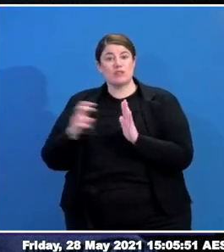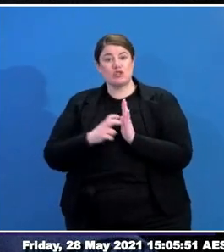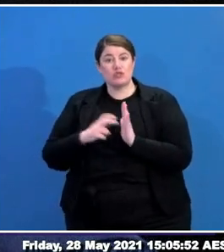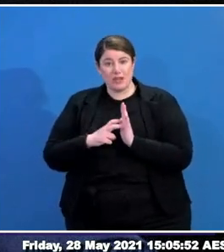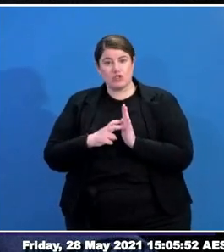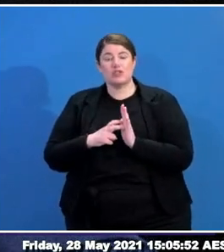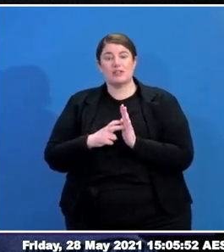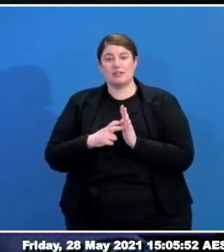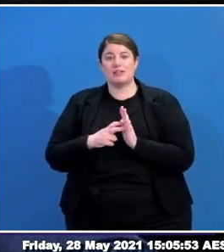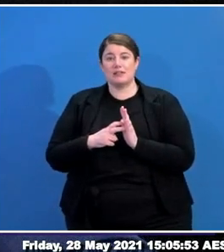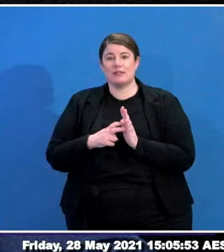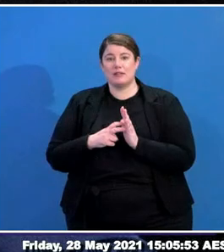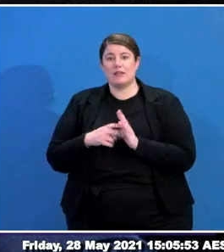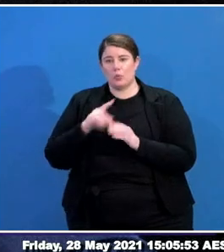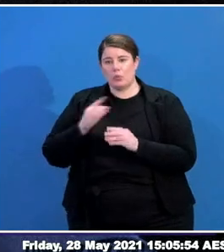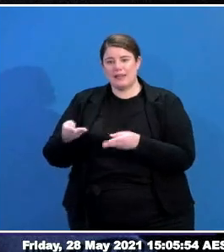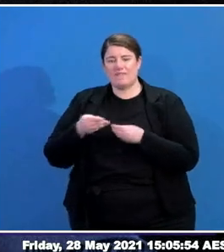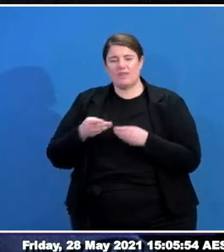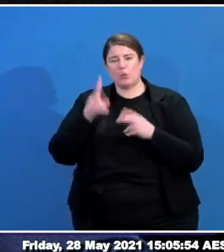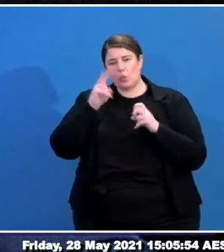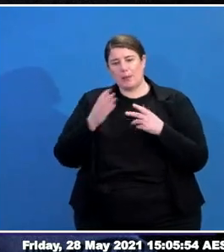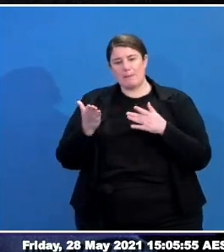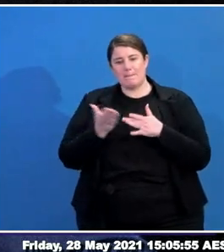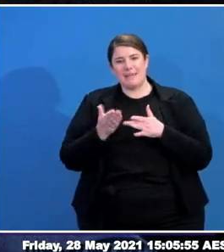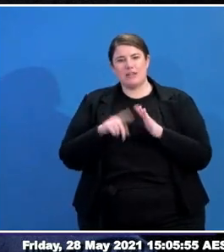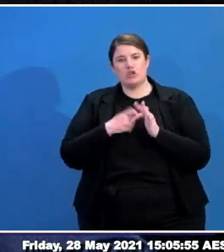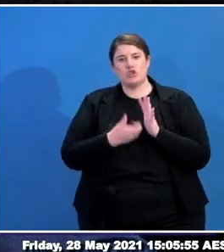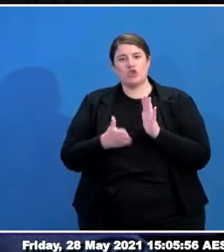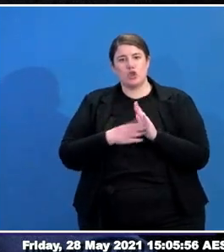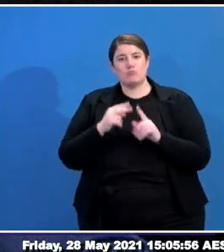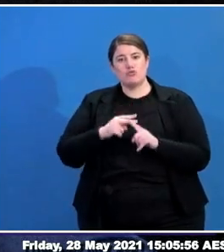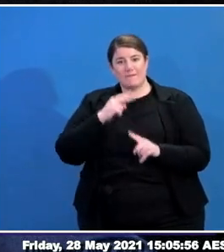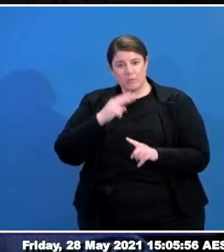transition provider mid-term review, and then the three-year audit process